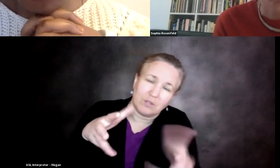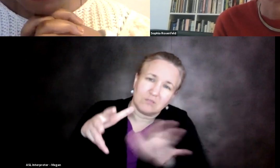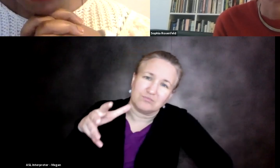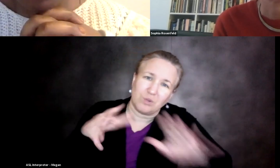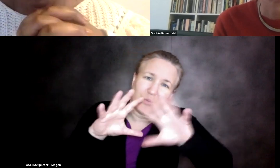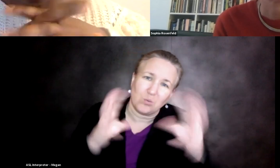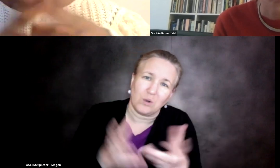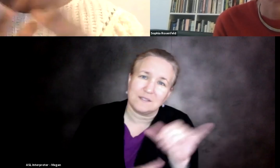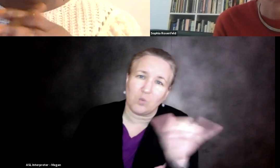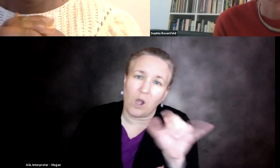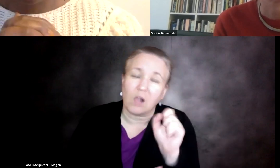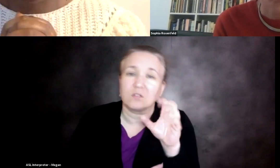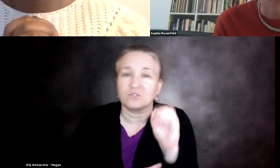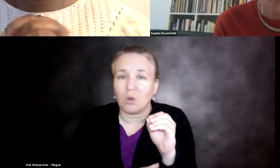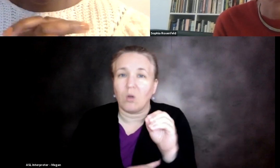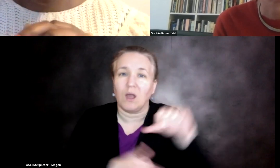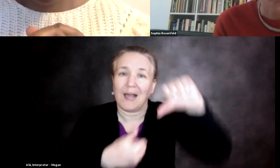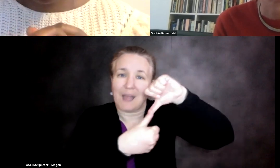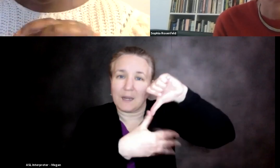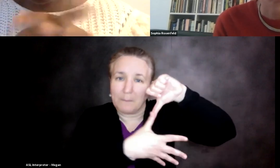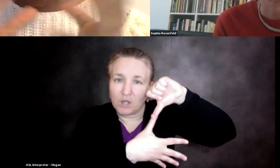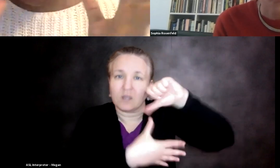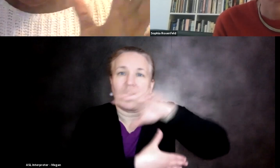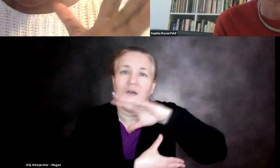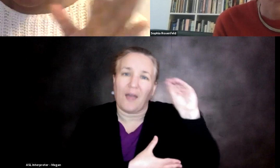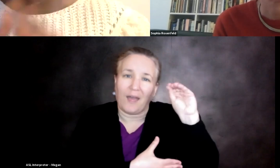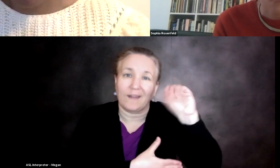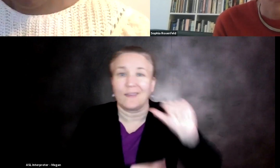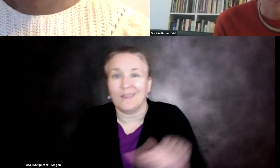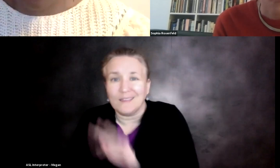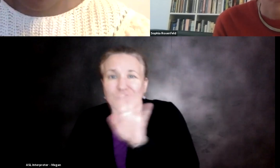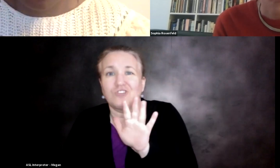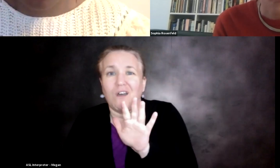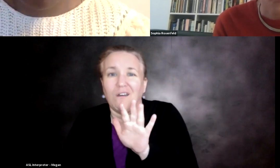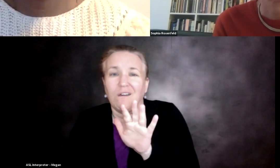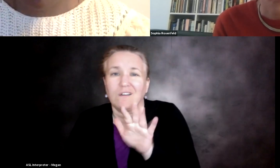So Latin America, in Asia, in the '90s, a bunch